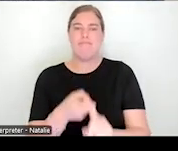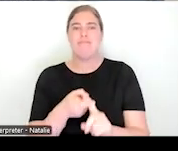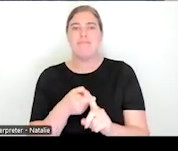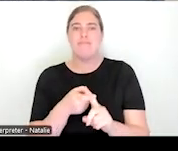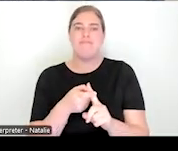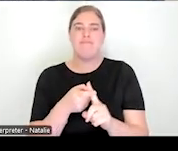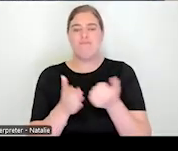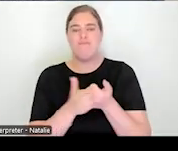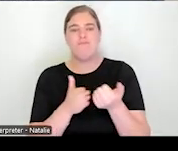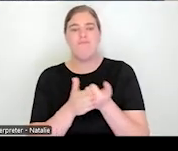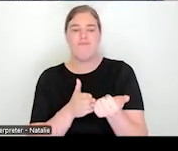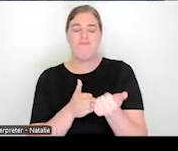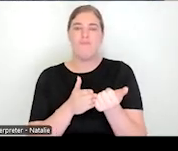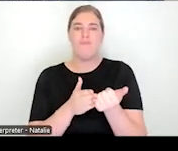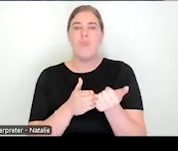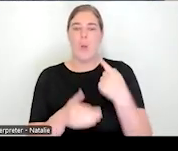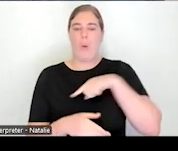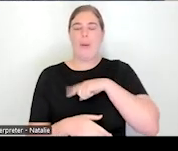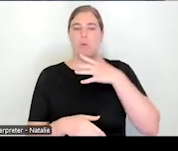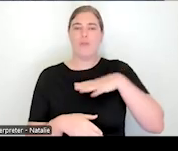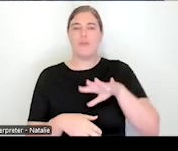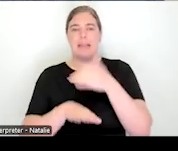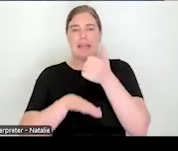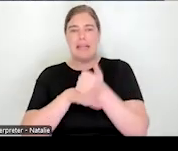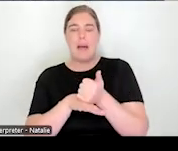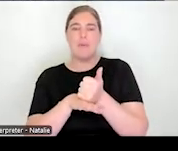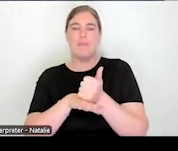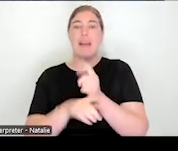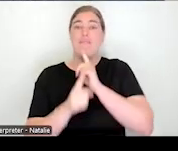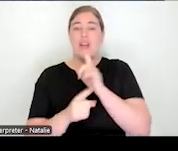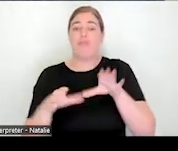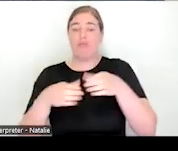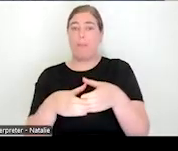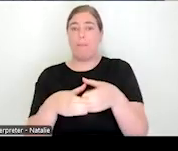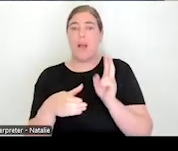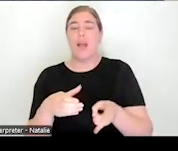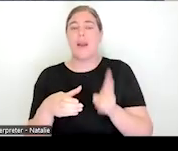we are looking to establish an Implementation Advisory Group that builds on that model of the